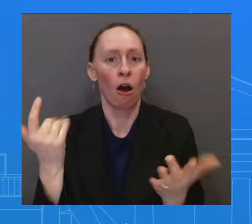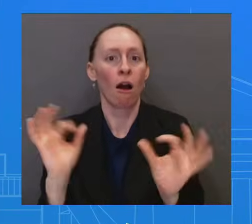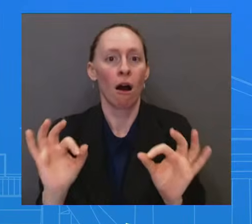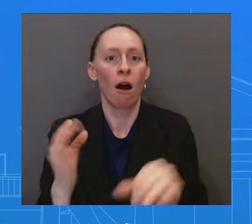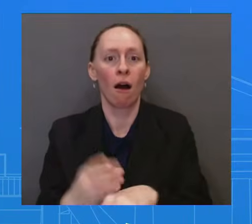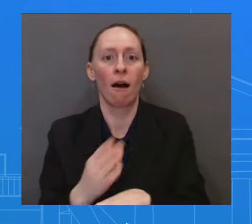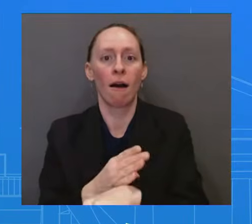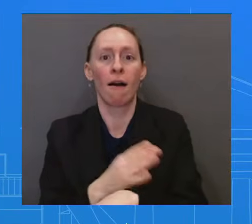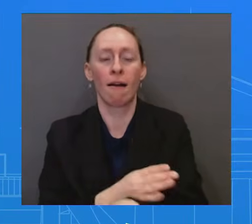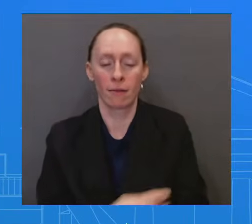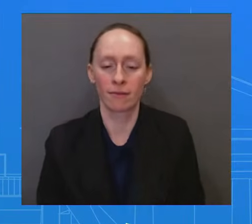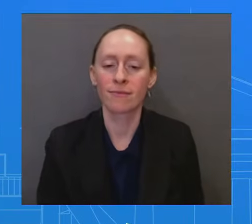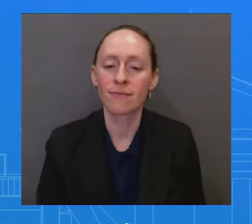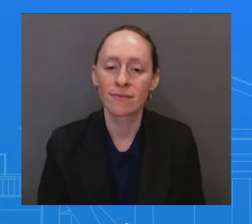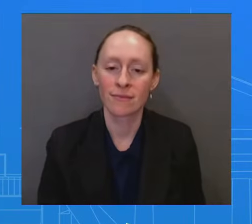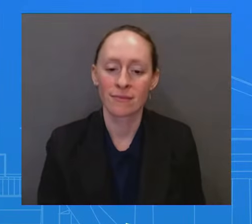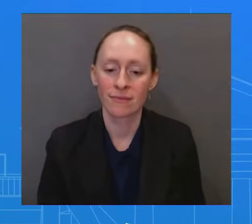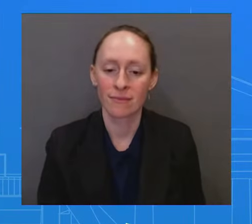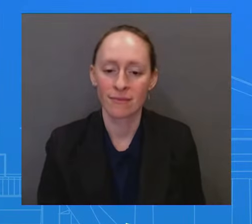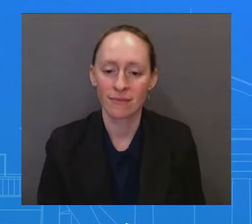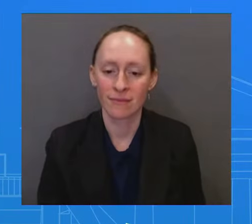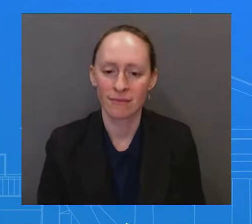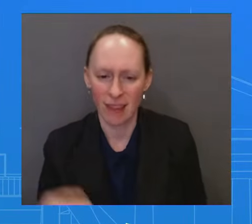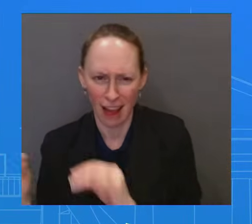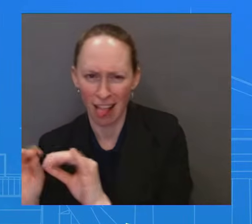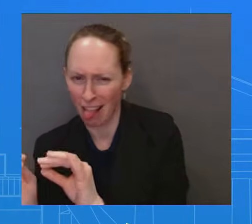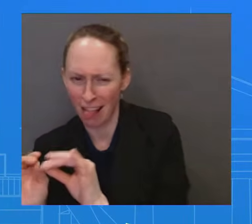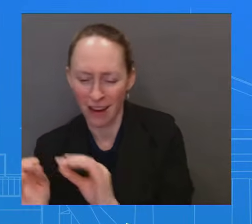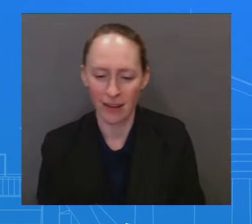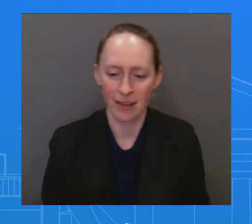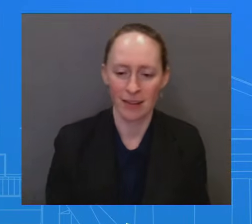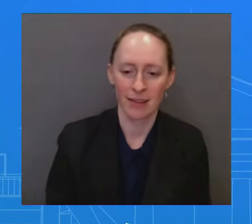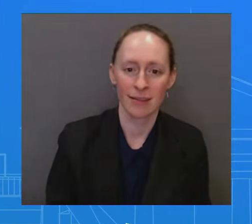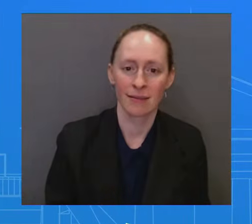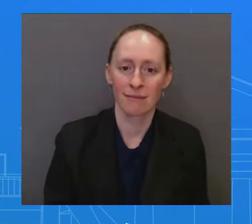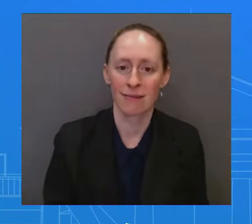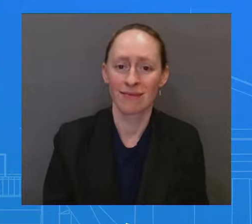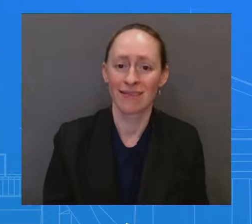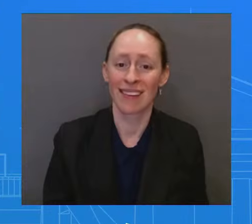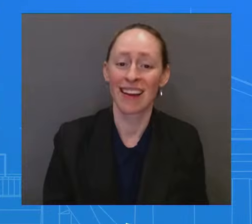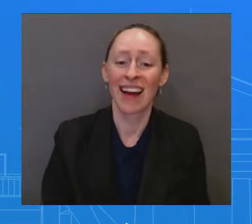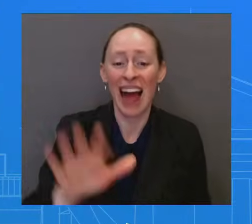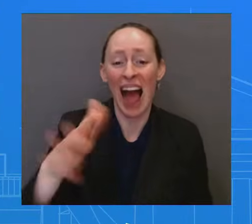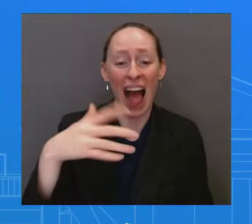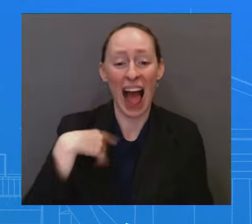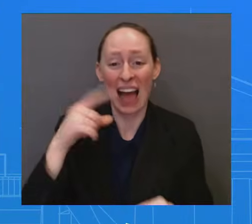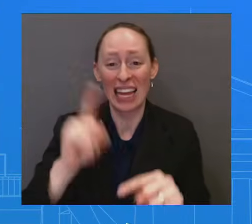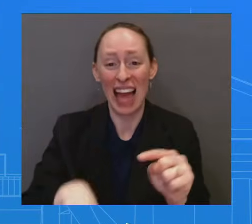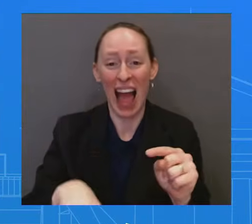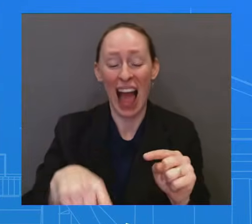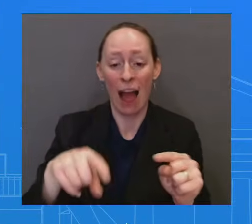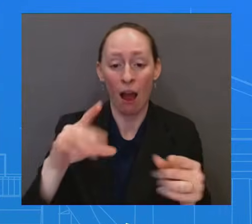I wish I could tell you there's, like, one bottleneck. There's a bunch of reason- -- every day is different. And every day -- some of it's -- some of -- some of the --